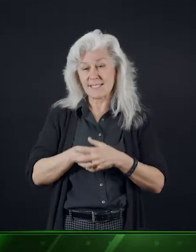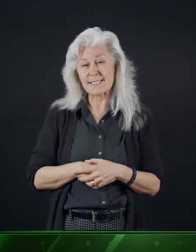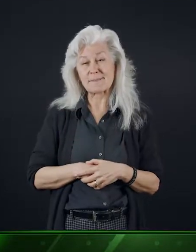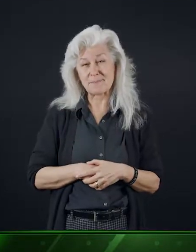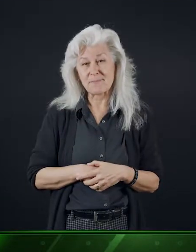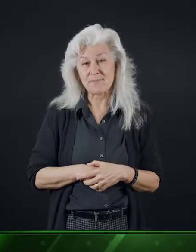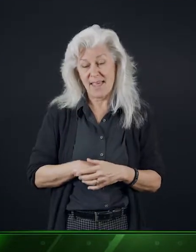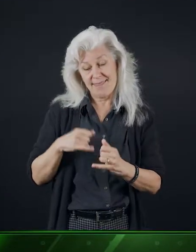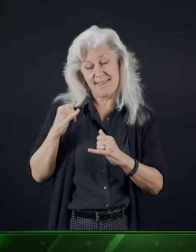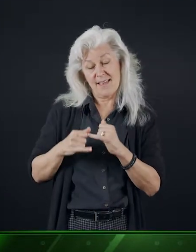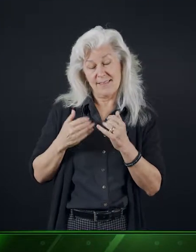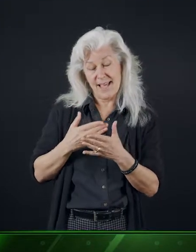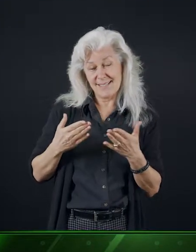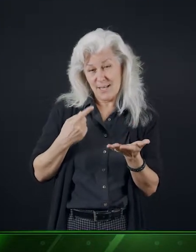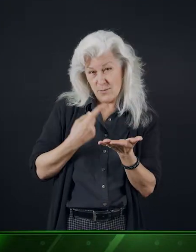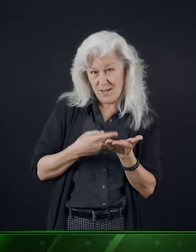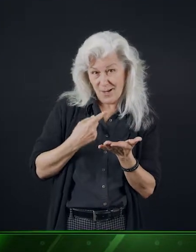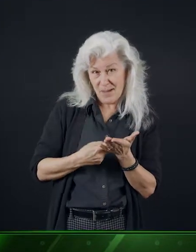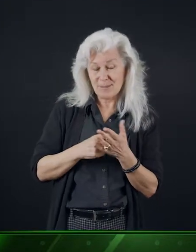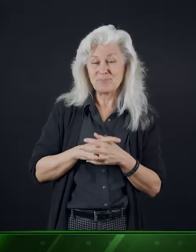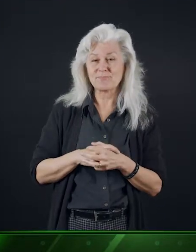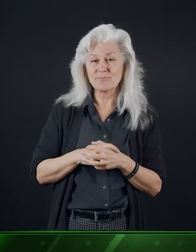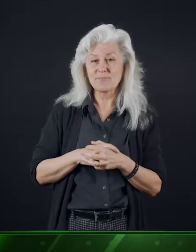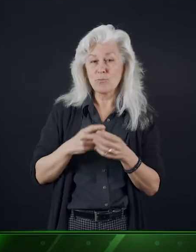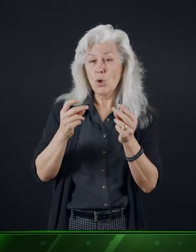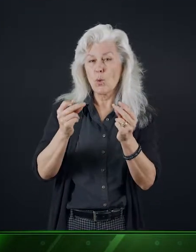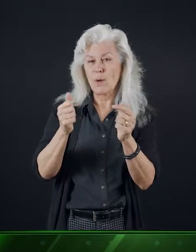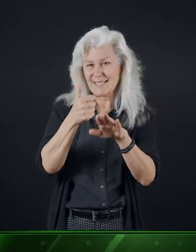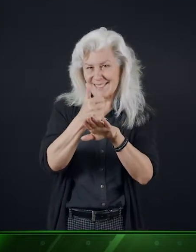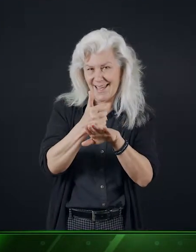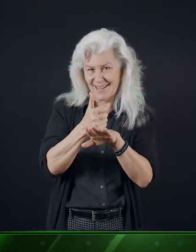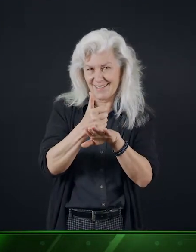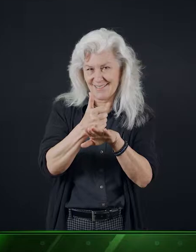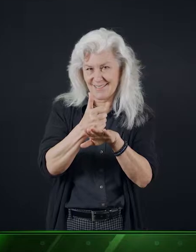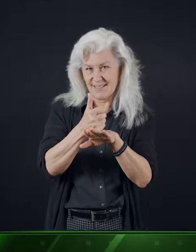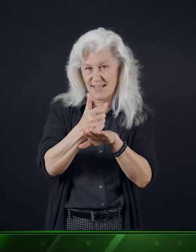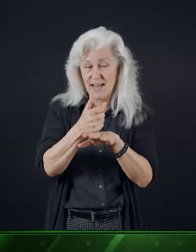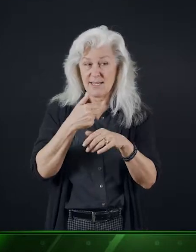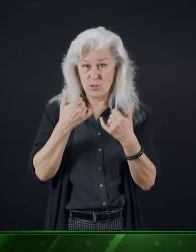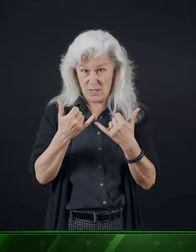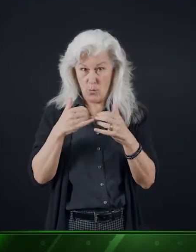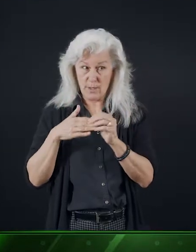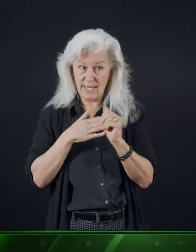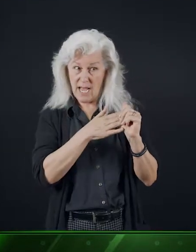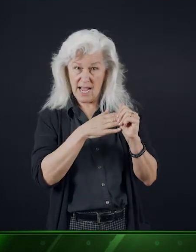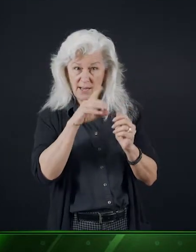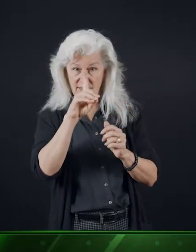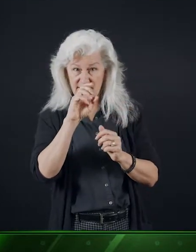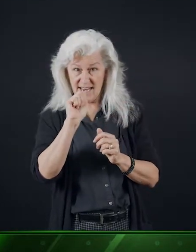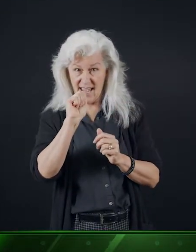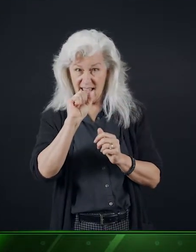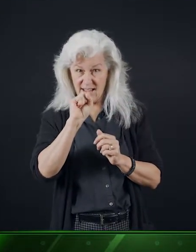And then the last thing we're going to talk about is Quick Settings. All right, we're in the guide now, we're on the dash, and if you go